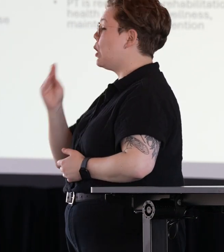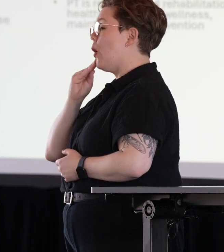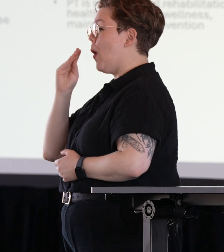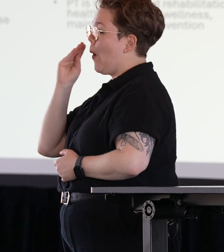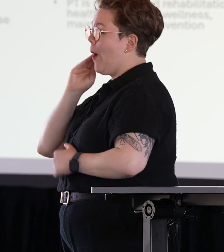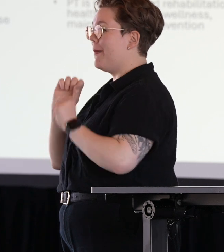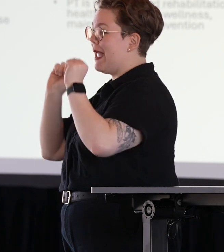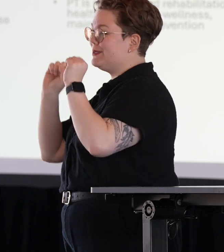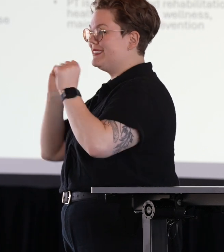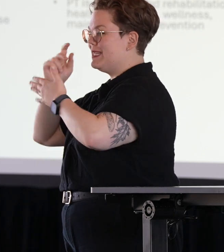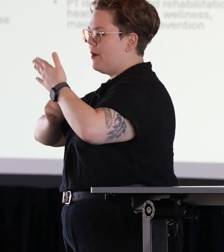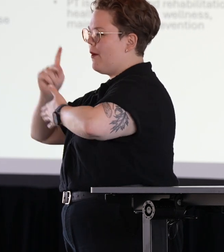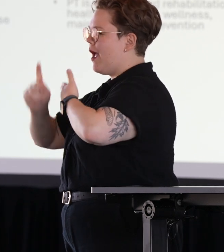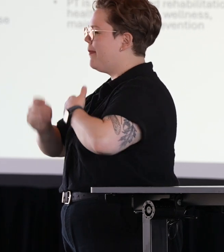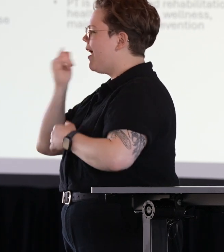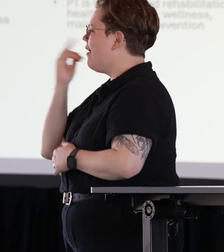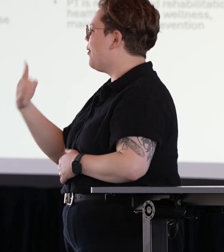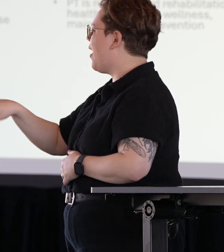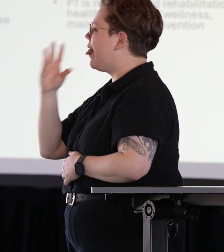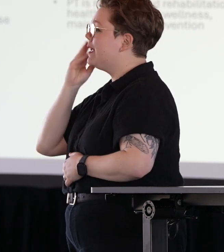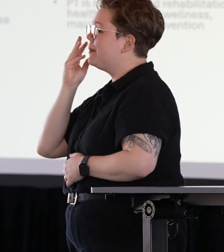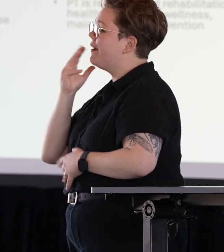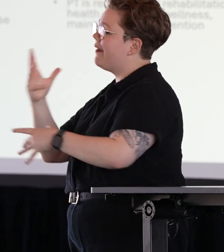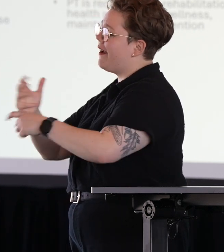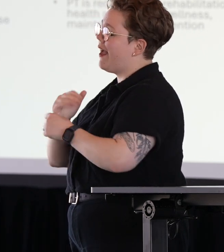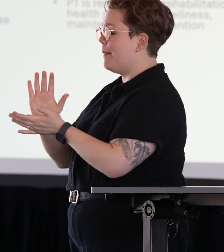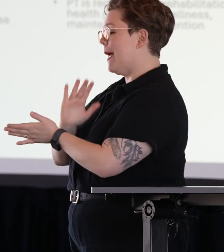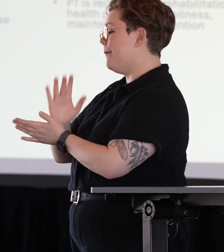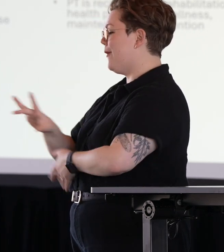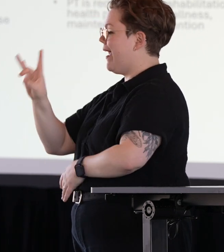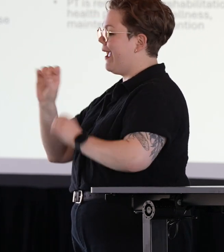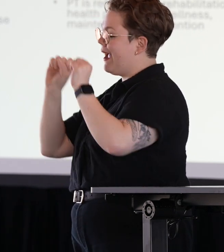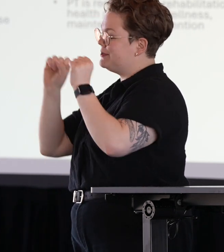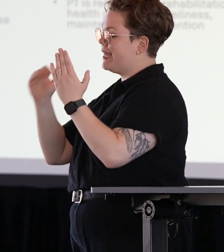program. If you've ever been to PT, you got your piece of paper with your eight exercises, and you framed it and did it